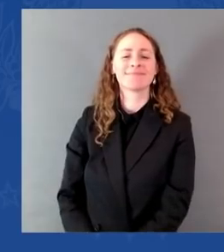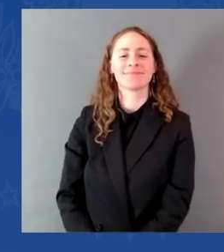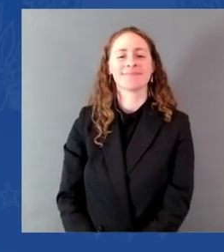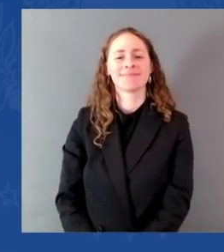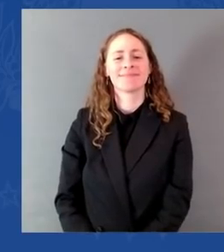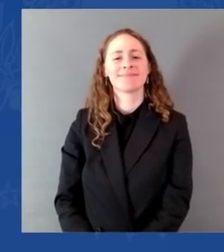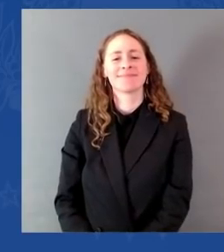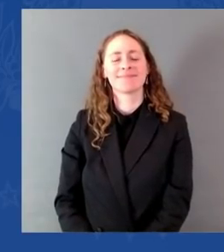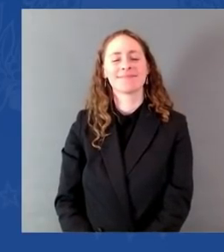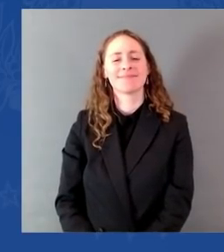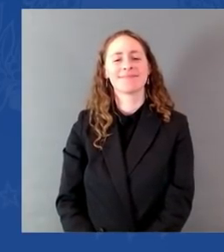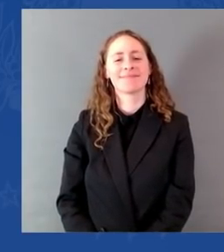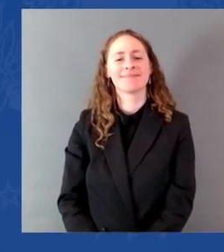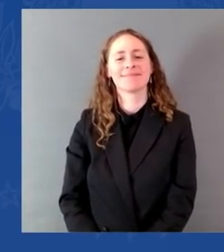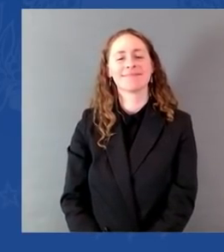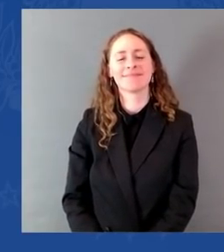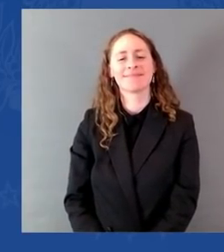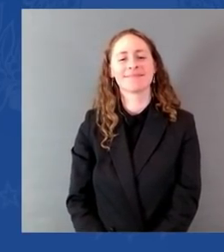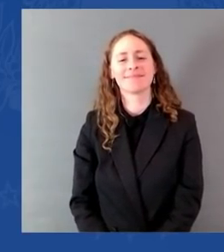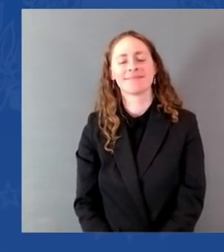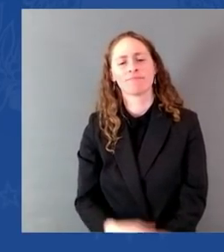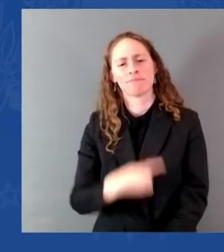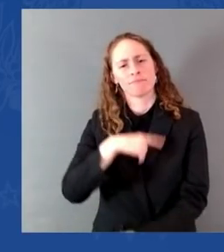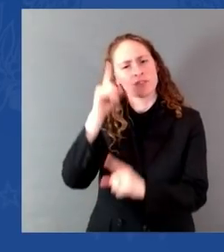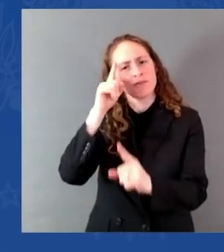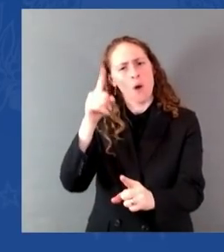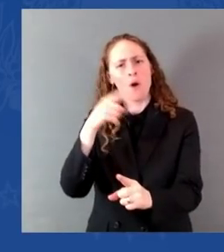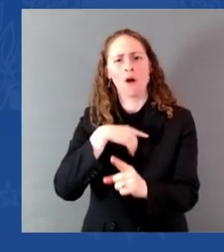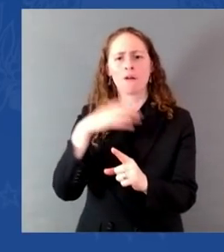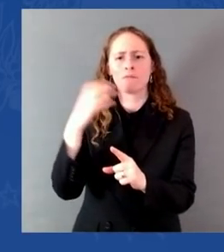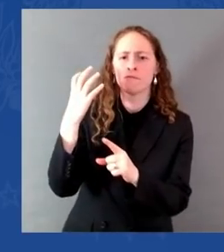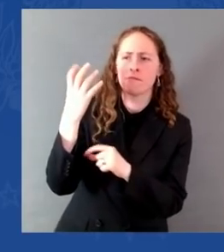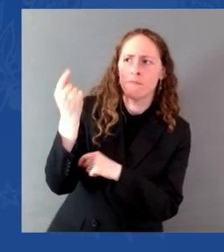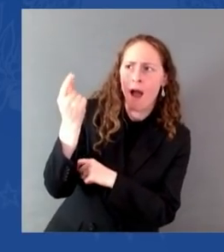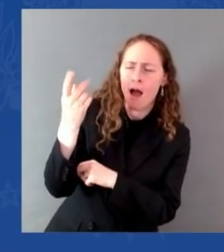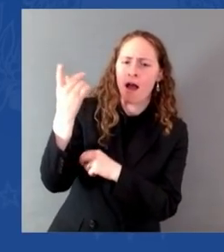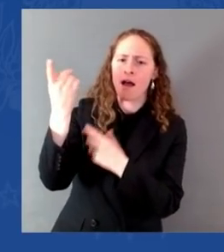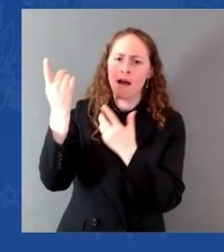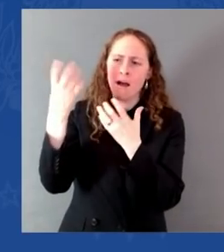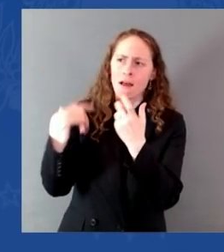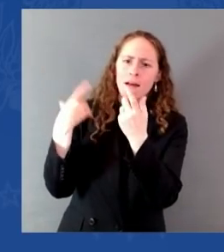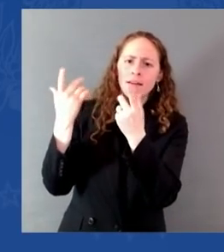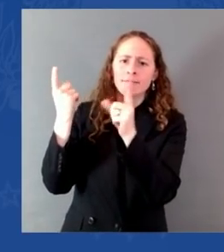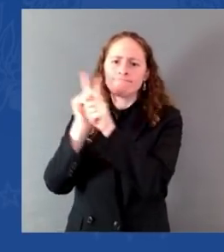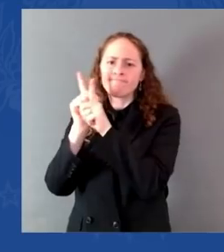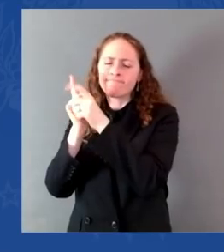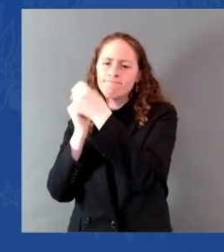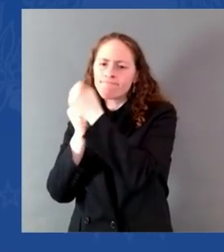And I whispered what I said. How in God's name anybody heard it, I have no idea.